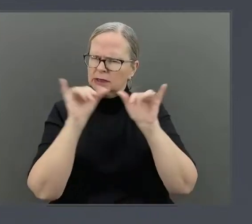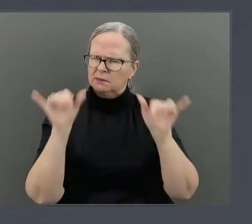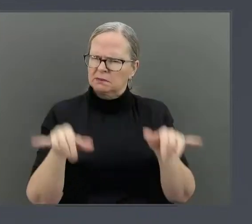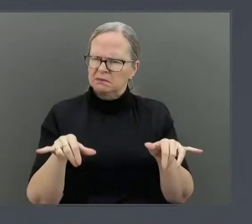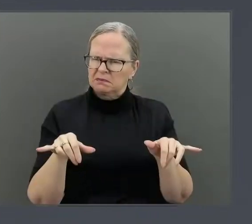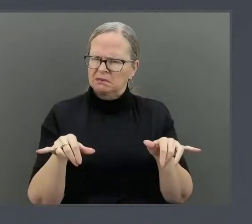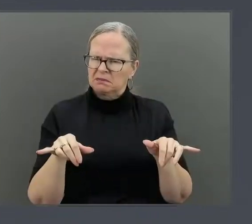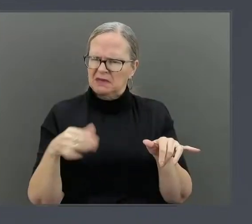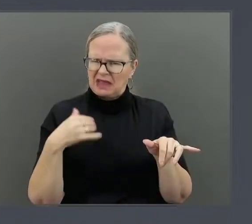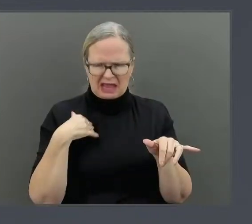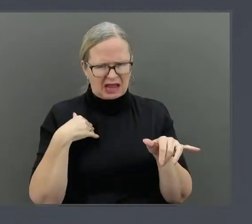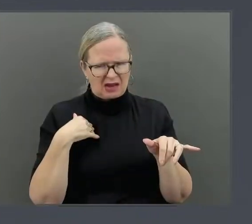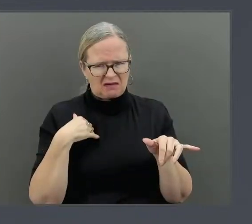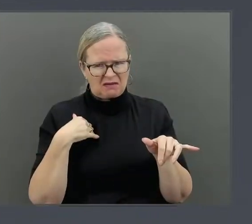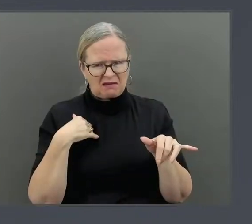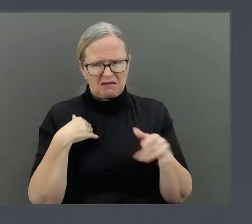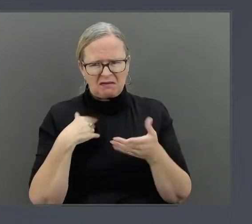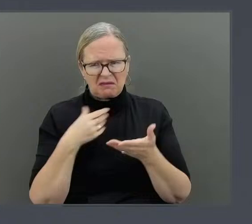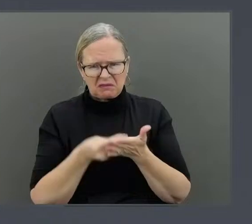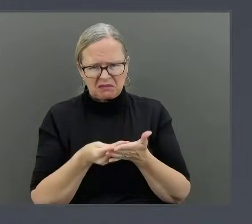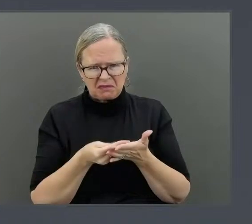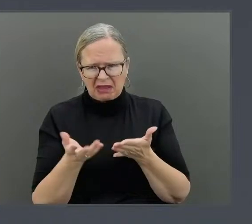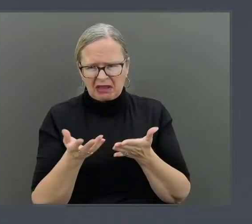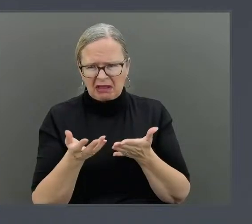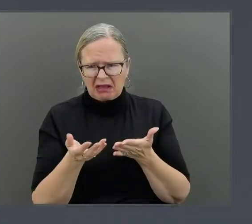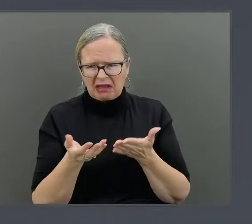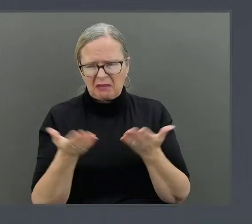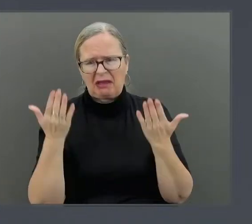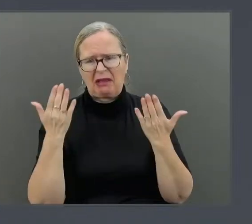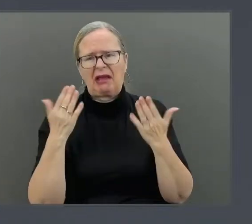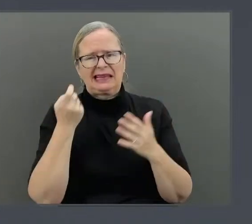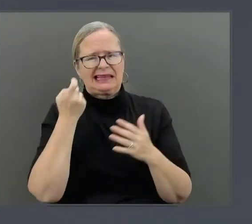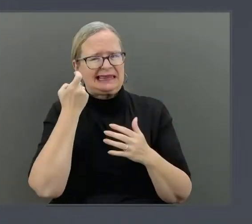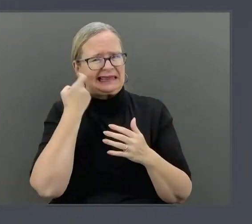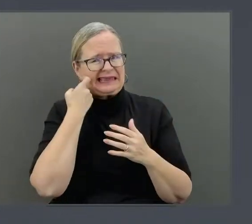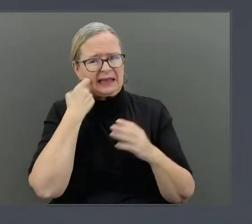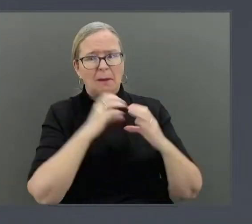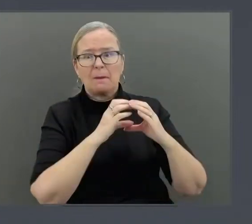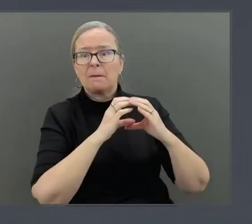I think it's important for us to consider how we look at redundancy think about it this way if we